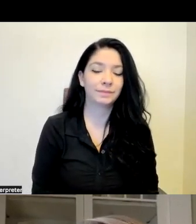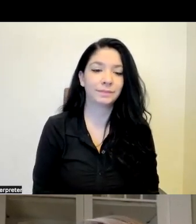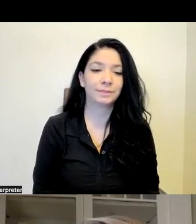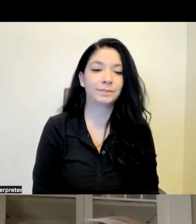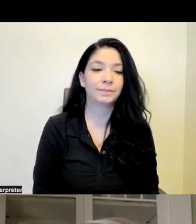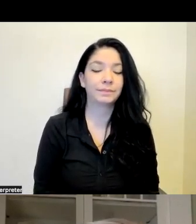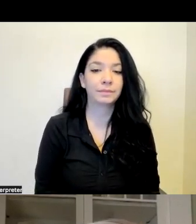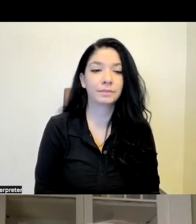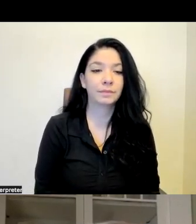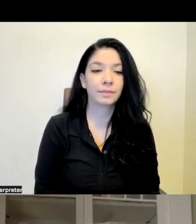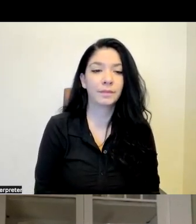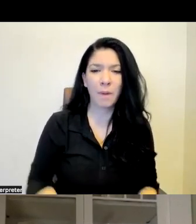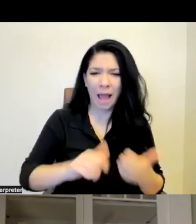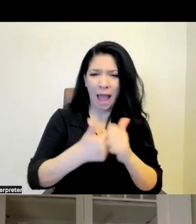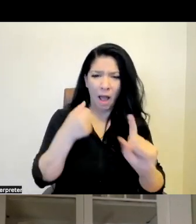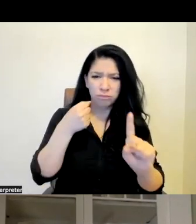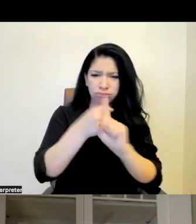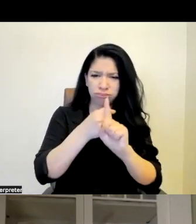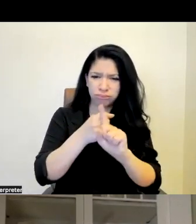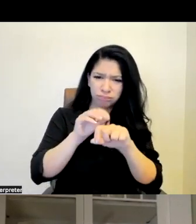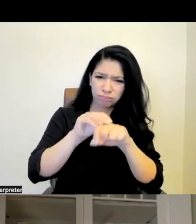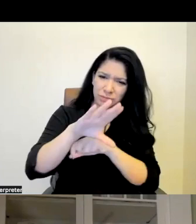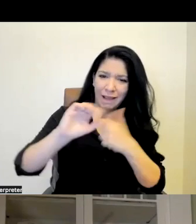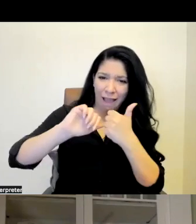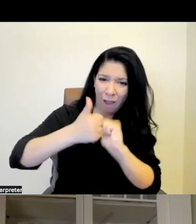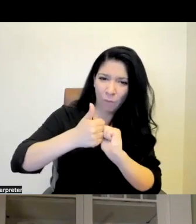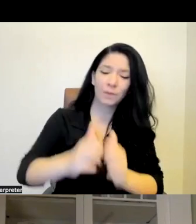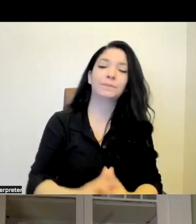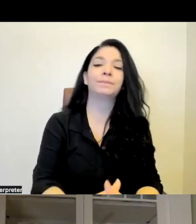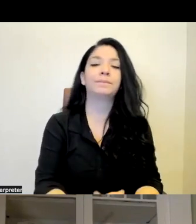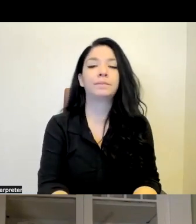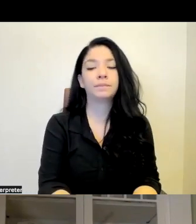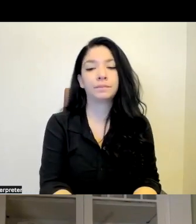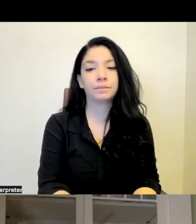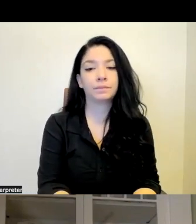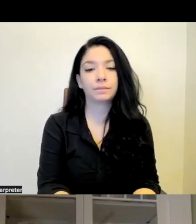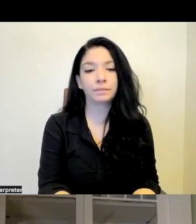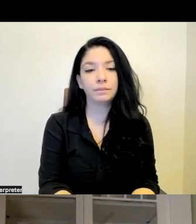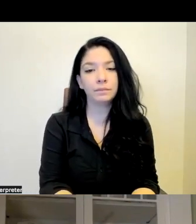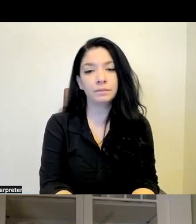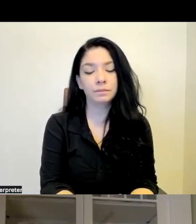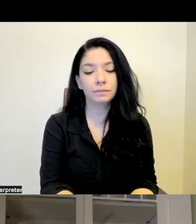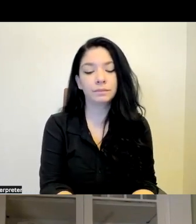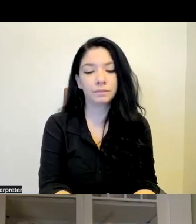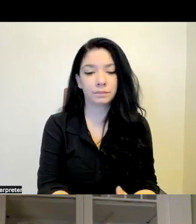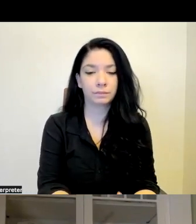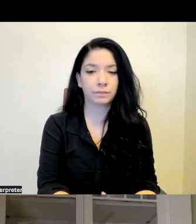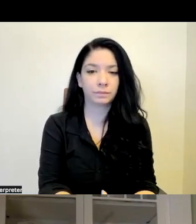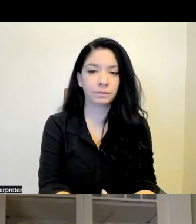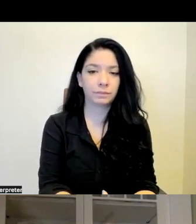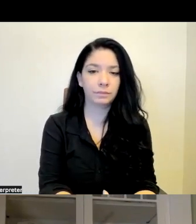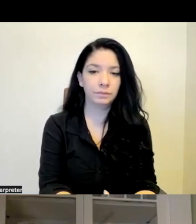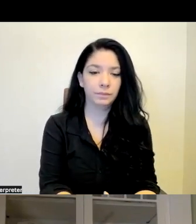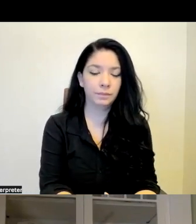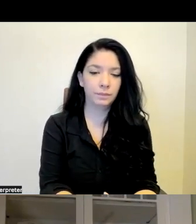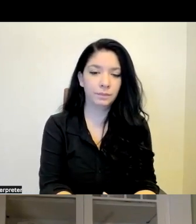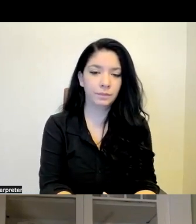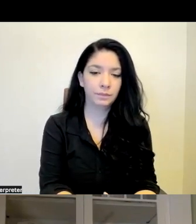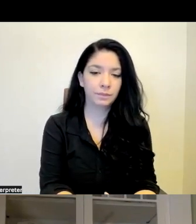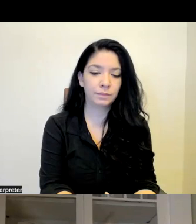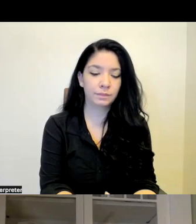How this impacts us is the lack of having to think about all of this makes